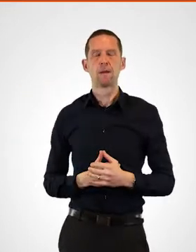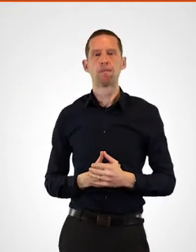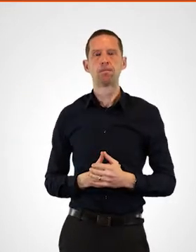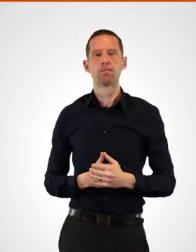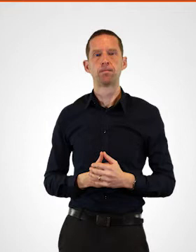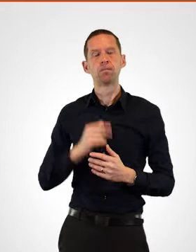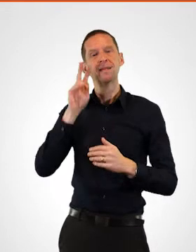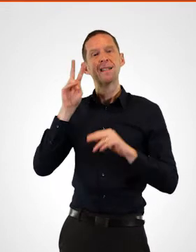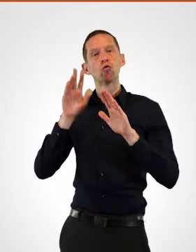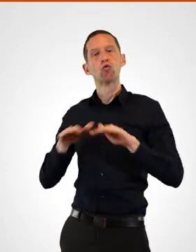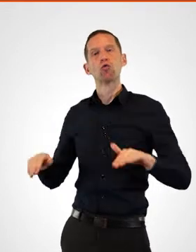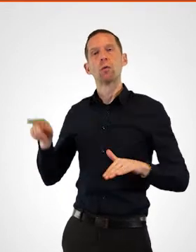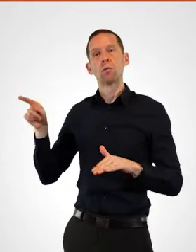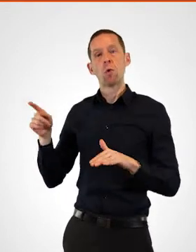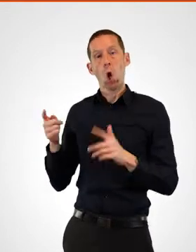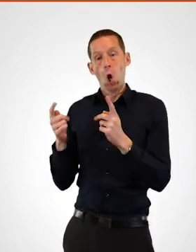And you can see for the children who had an early implant,